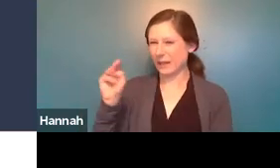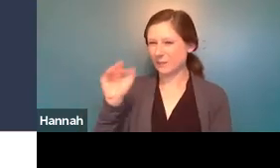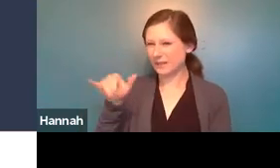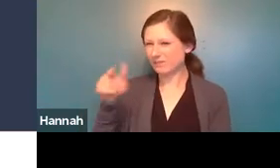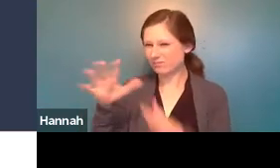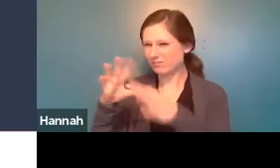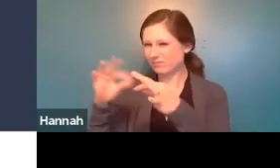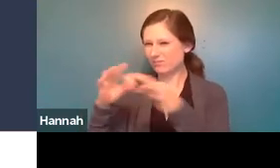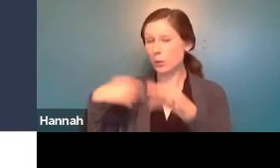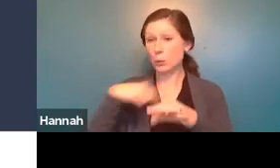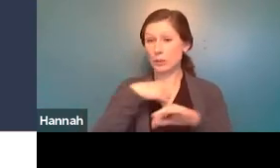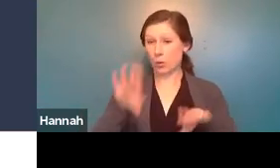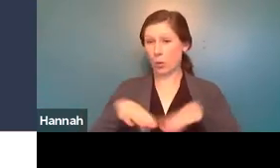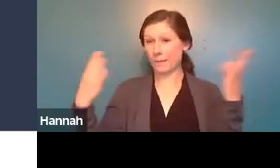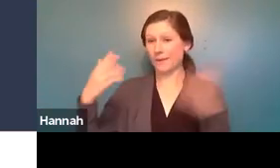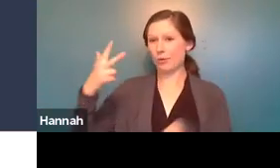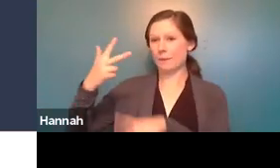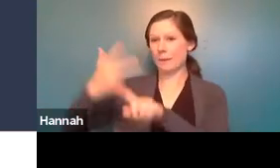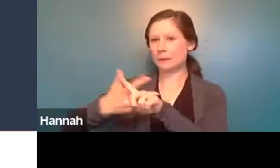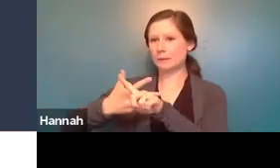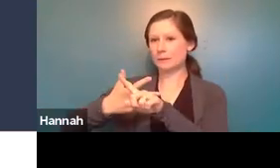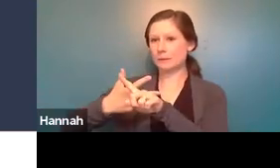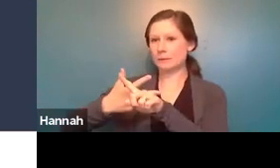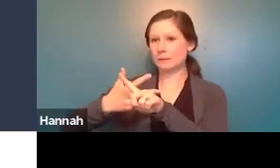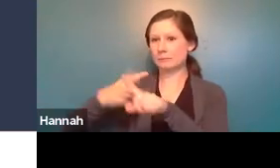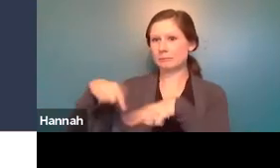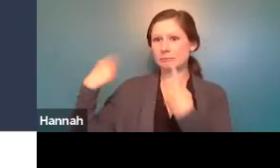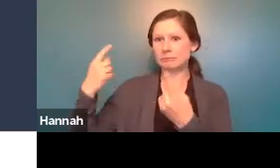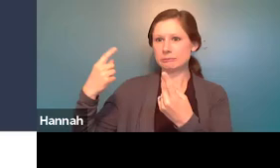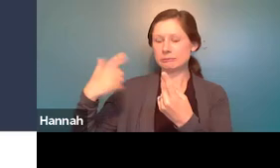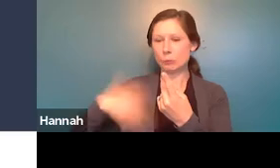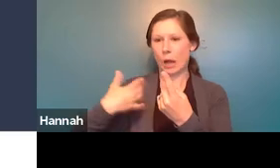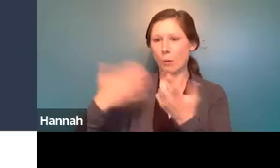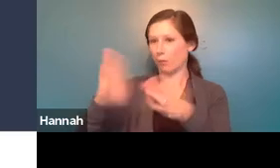months. So it was kind of a really great also kind of just